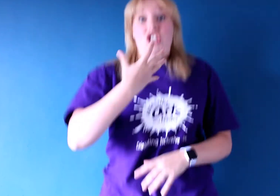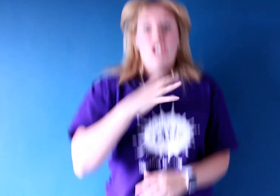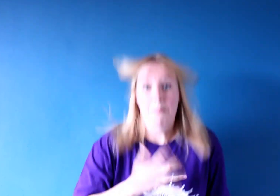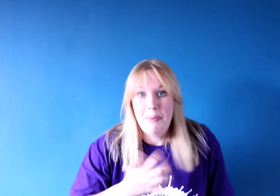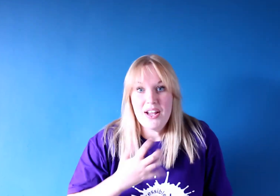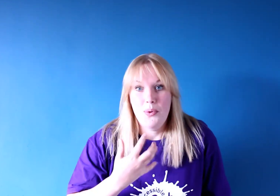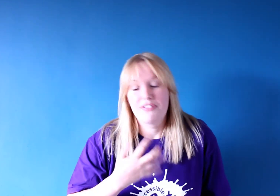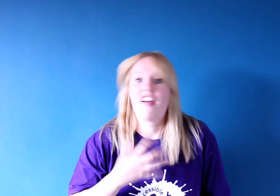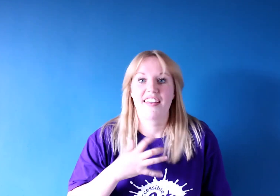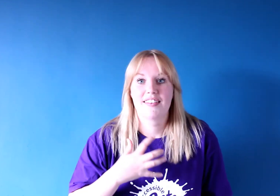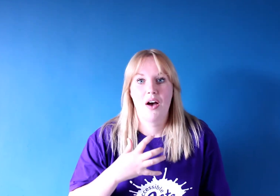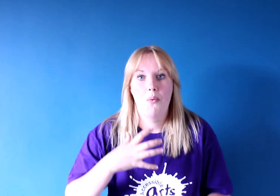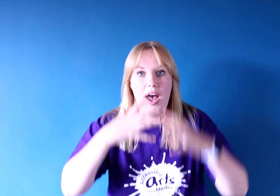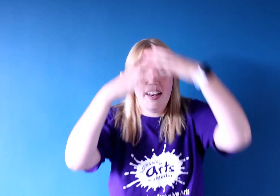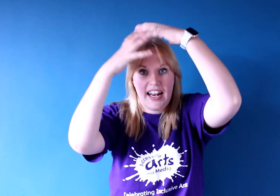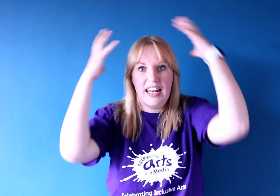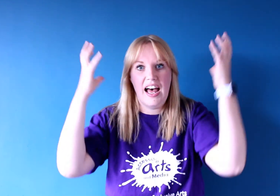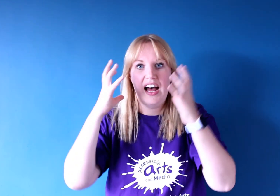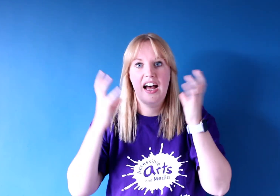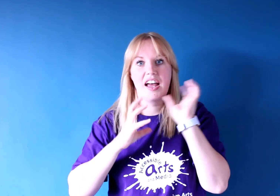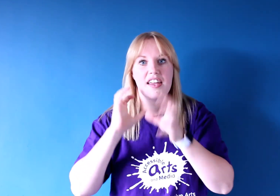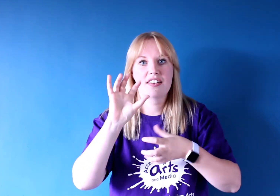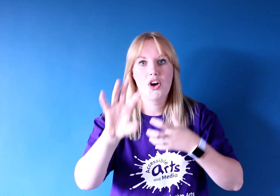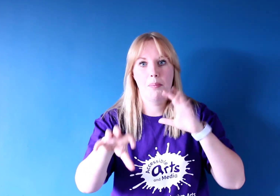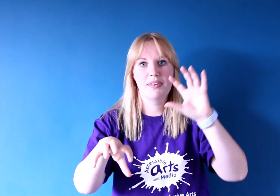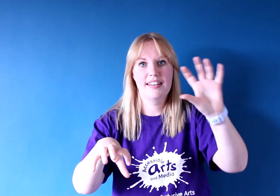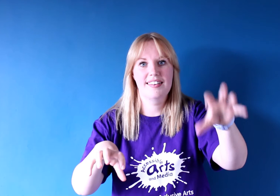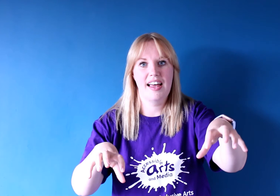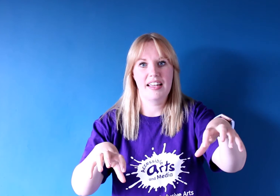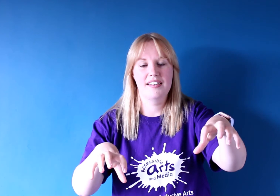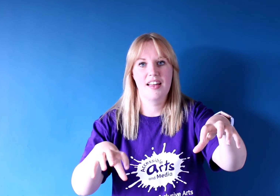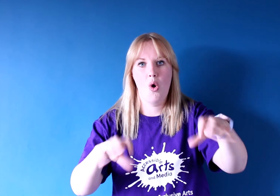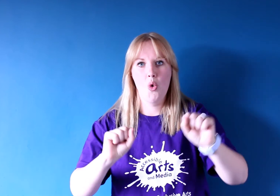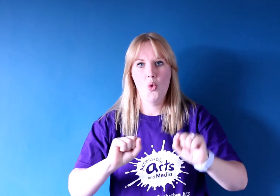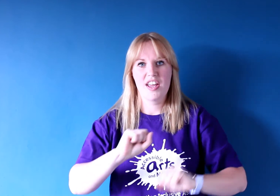Jumping with fright when a lion comes in sight.